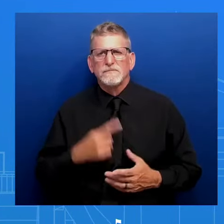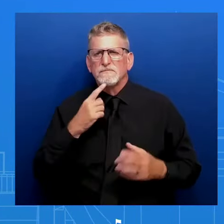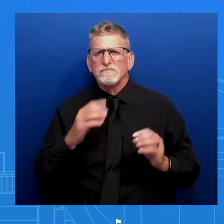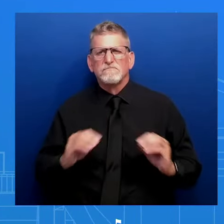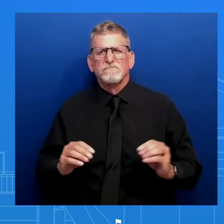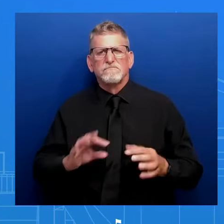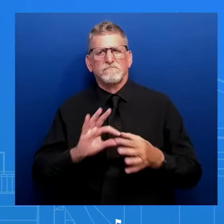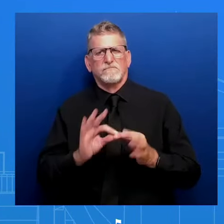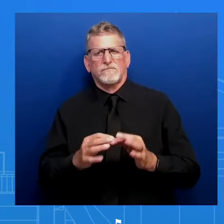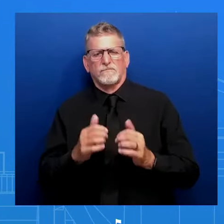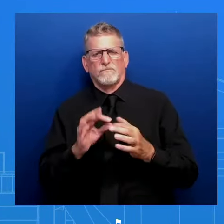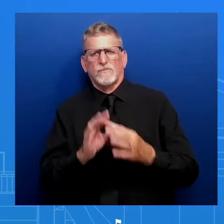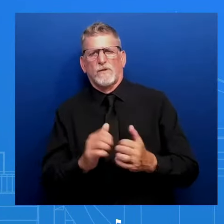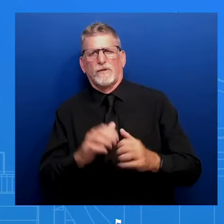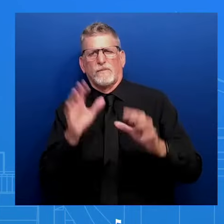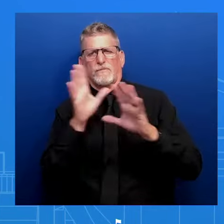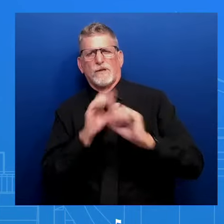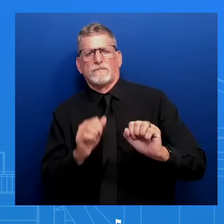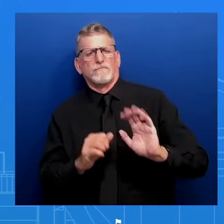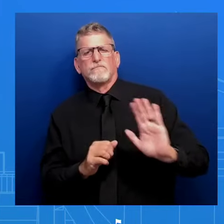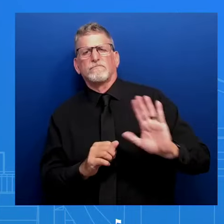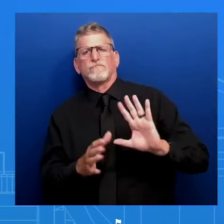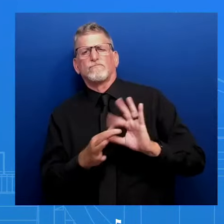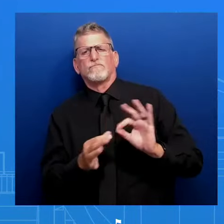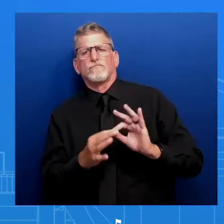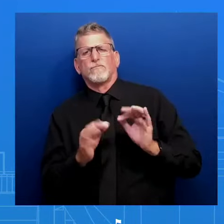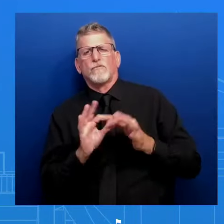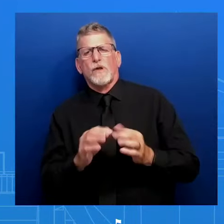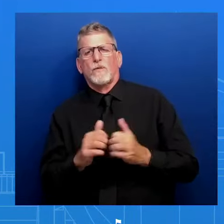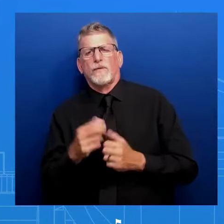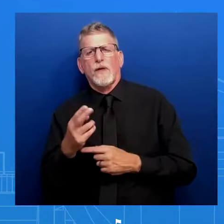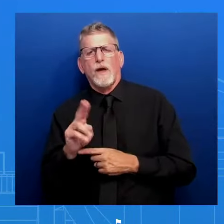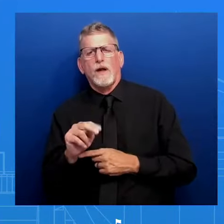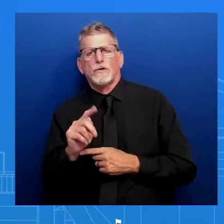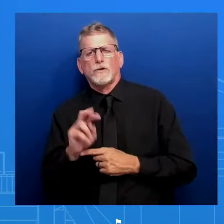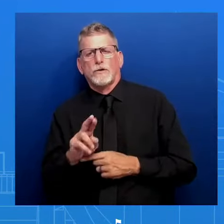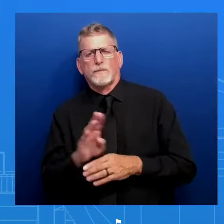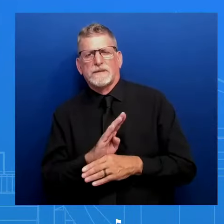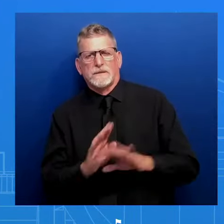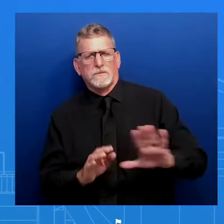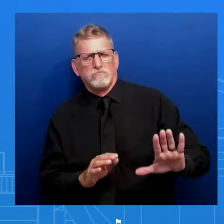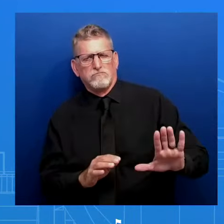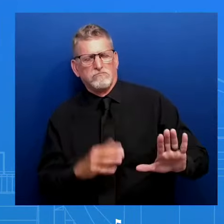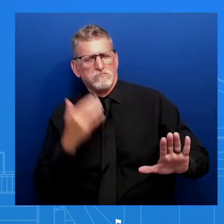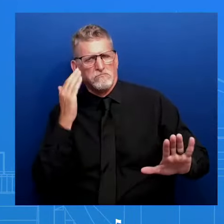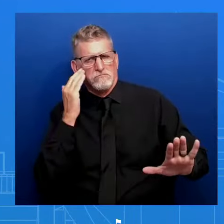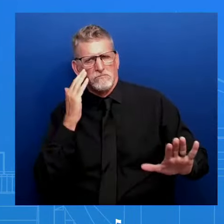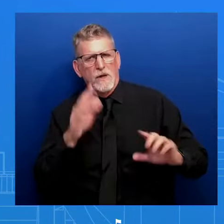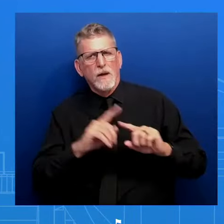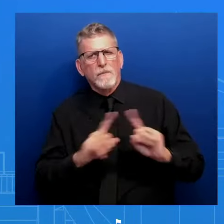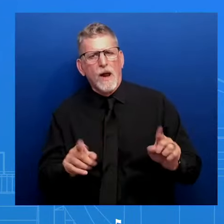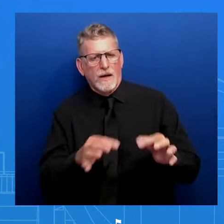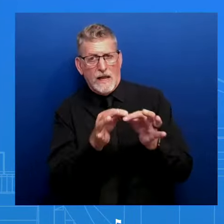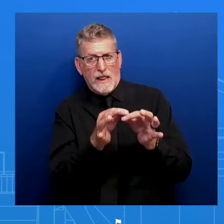on his son's business dealings. But the language has, in fact, changed. So, I just want to clear this up once and for all.